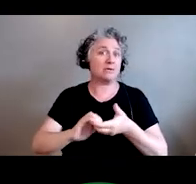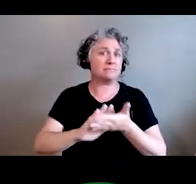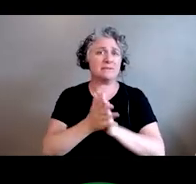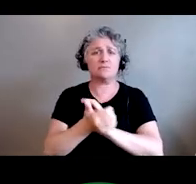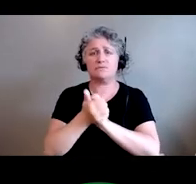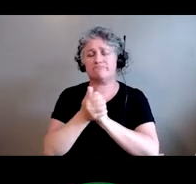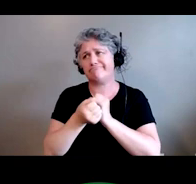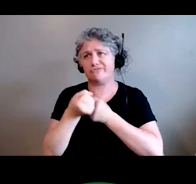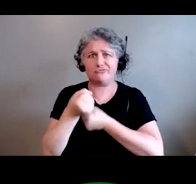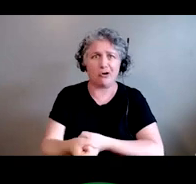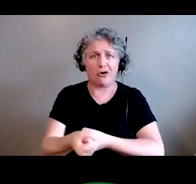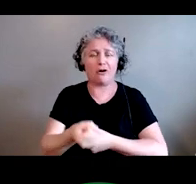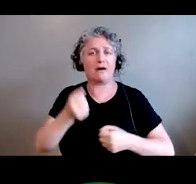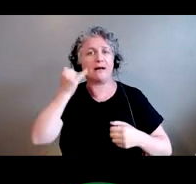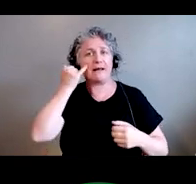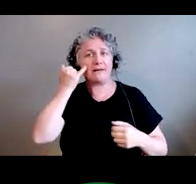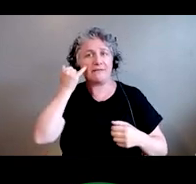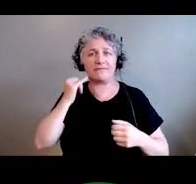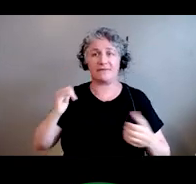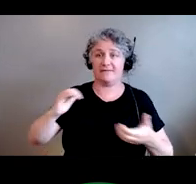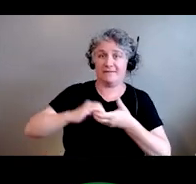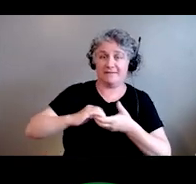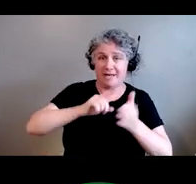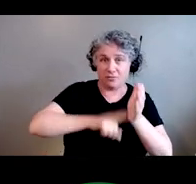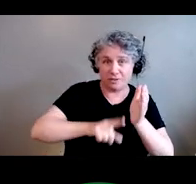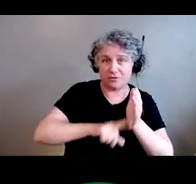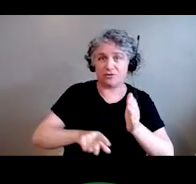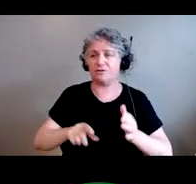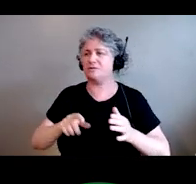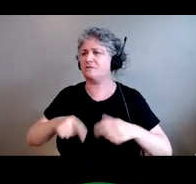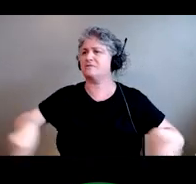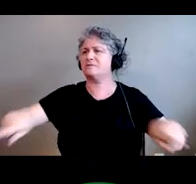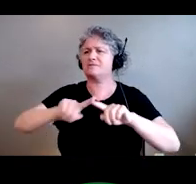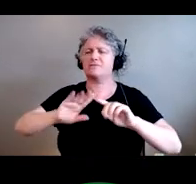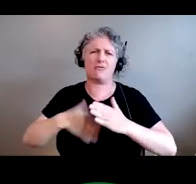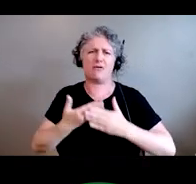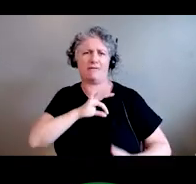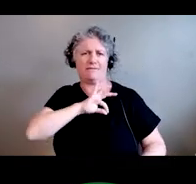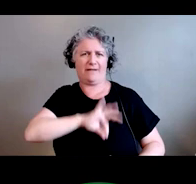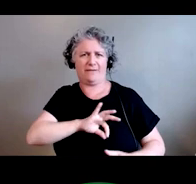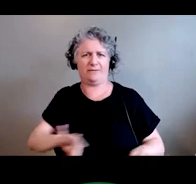Finally, principle 5. We believe respectful participation in partnerships includes recognition